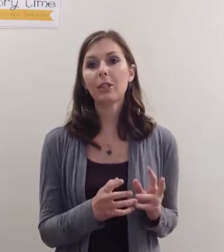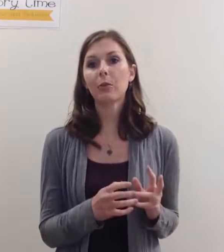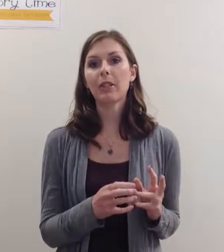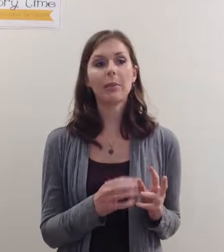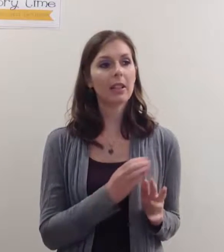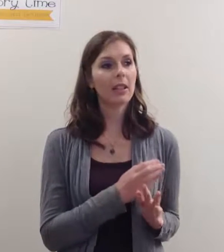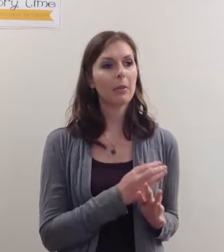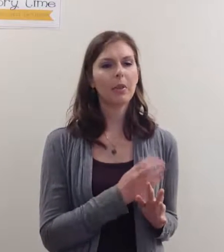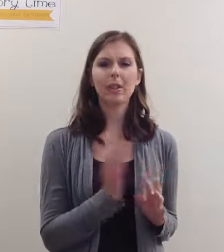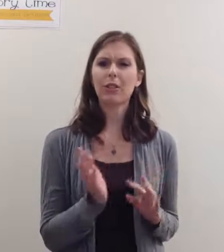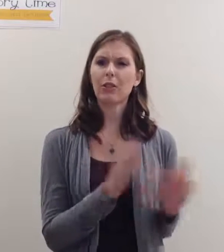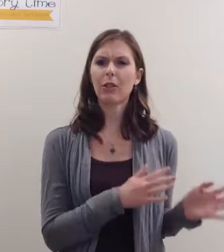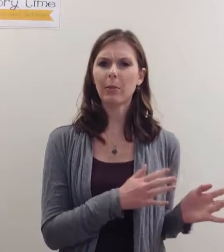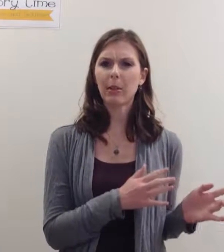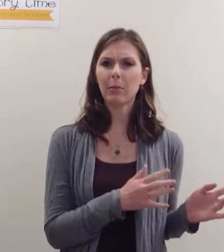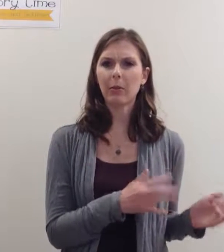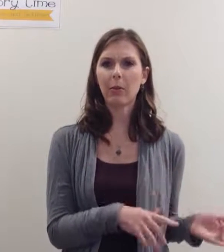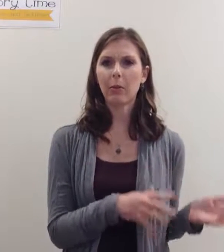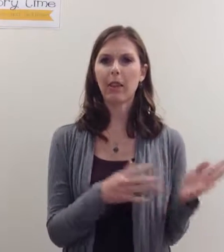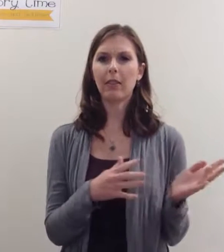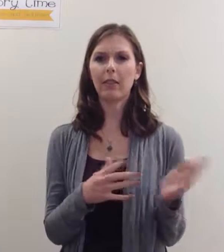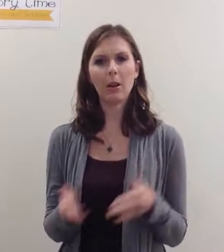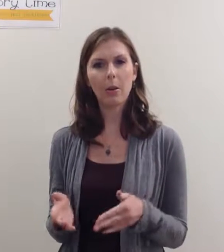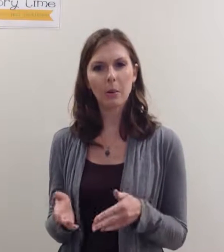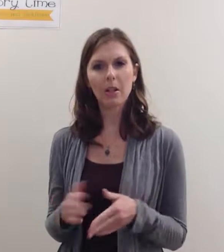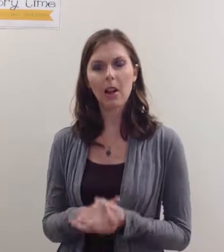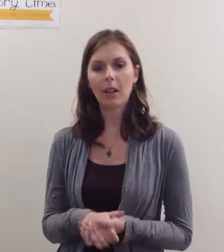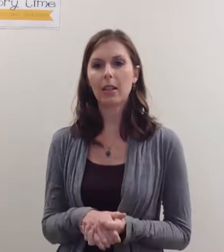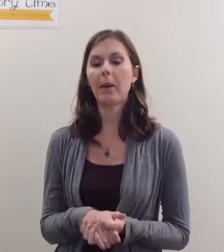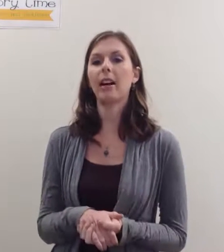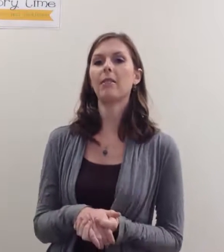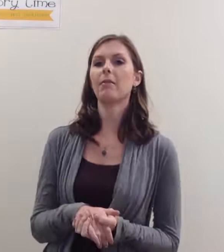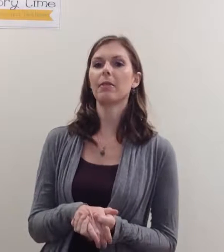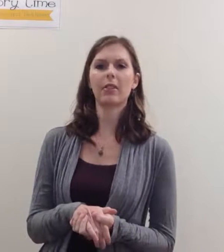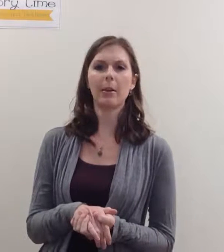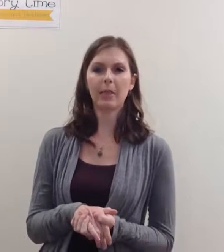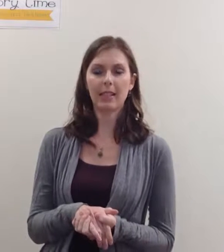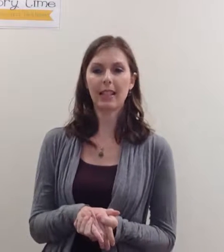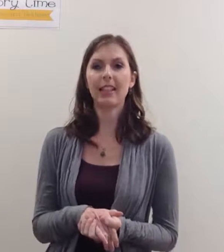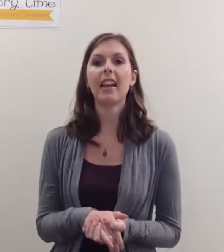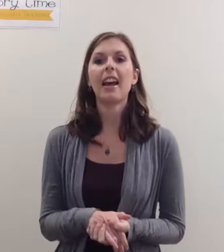In English, we typically put the description before we even know what we're talking about, for some reason.